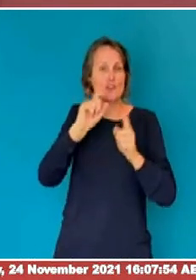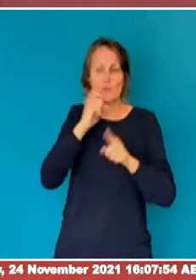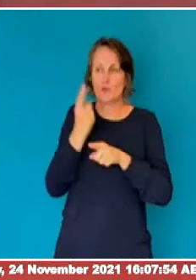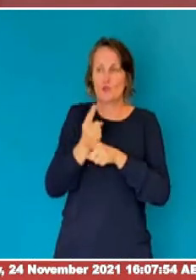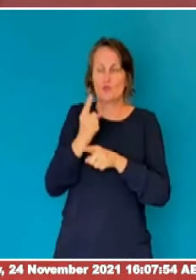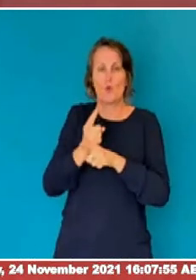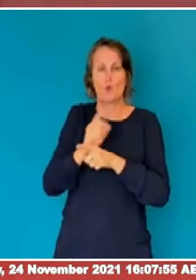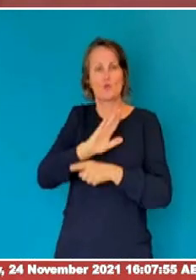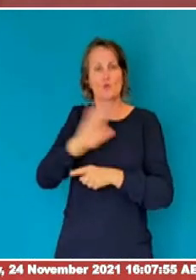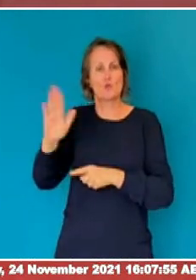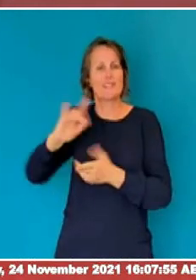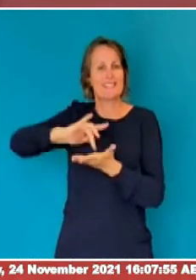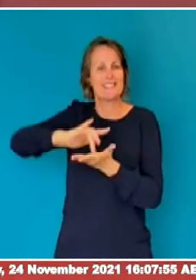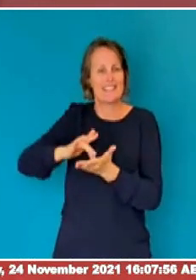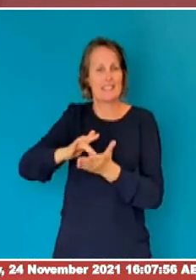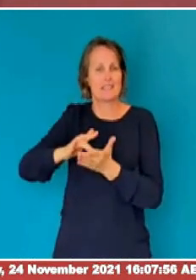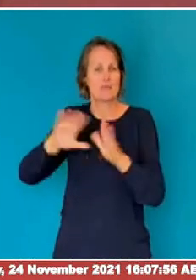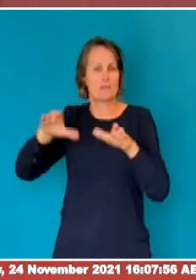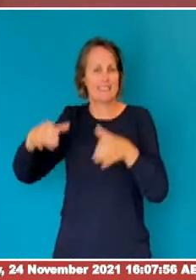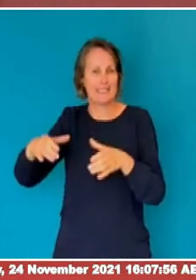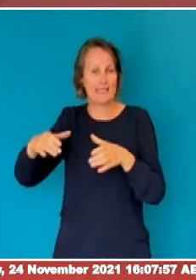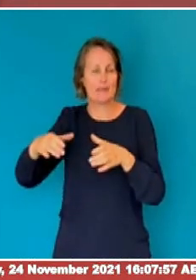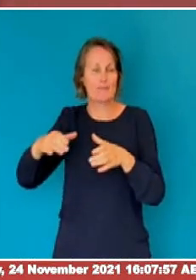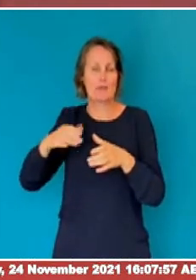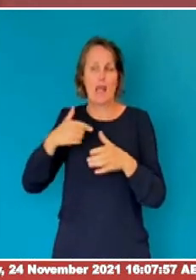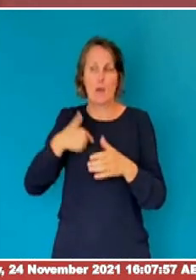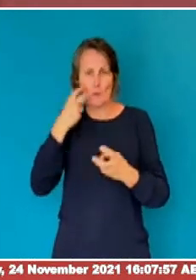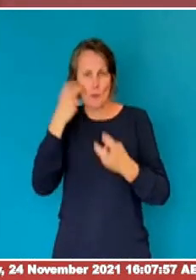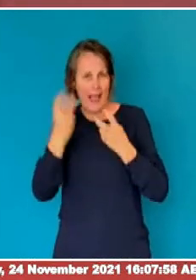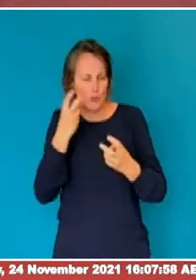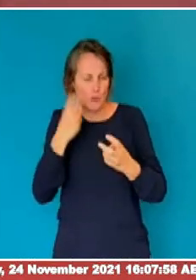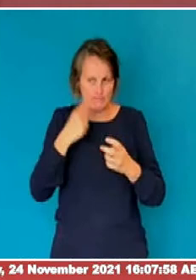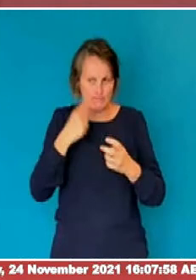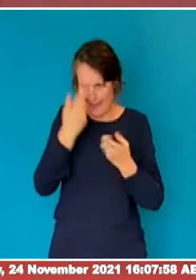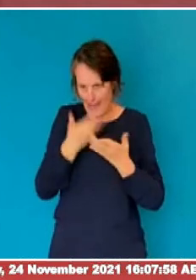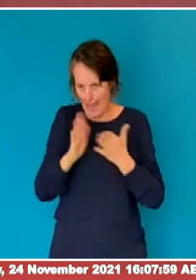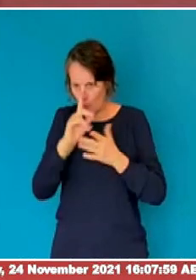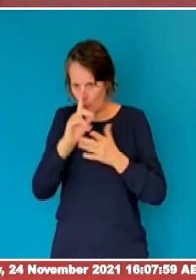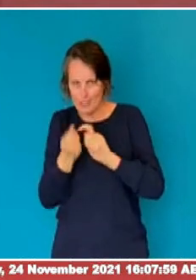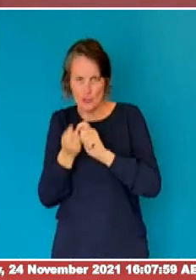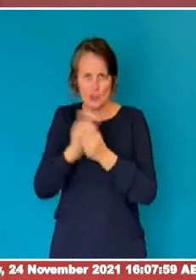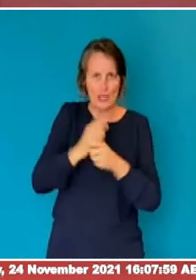a central level, and we will look for reasonable adjustments in the workplace for